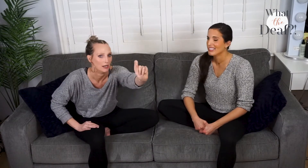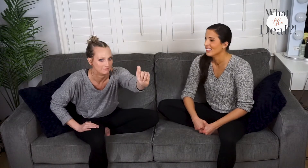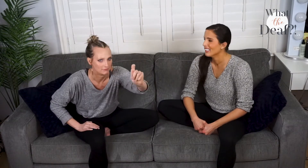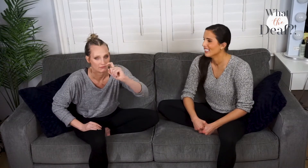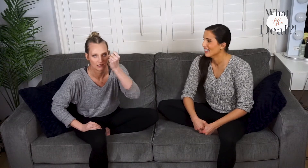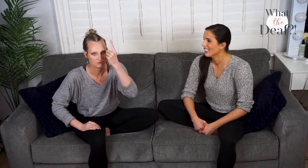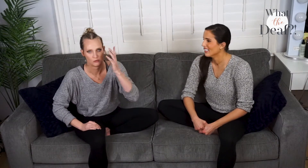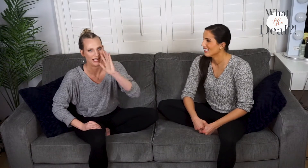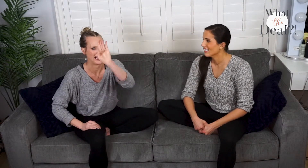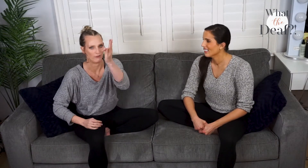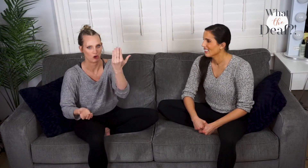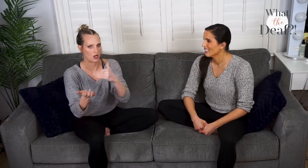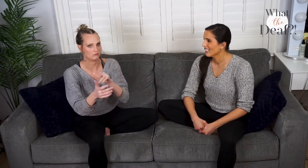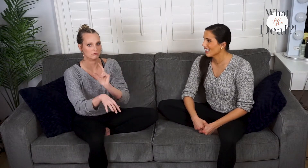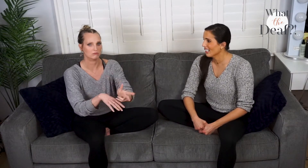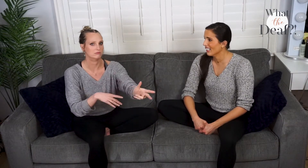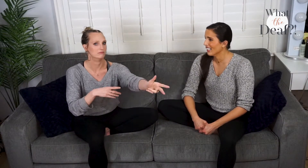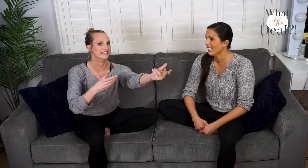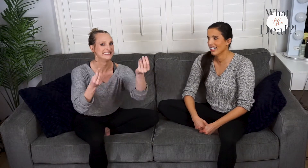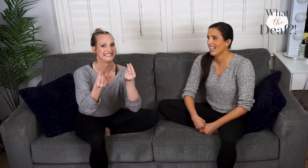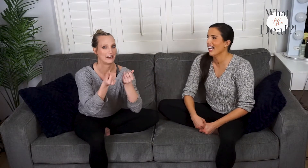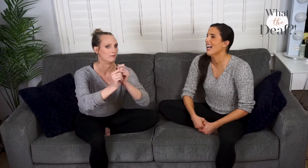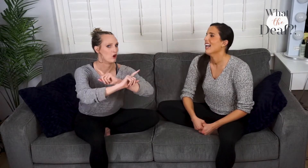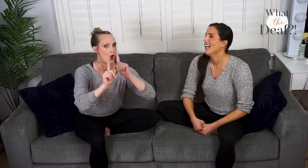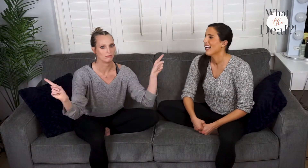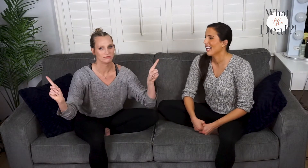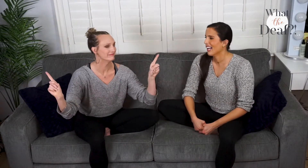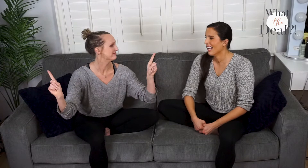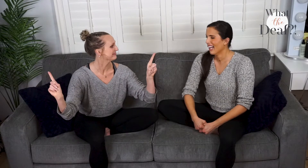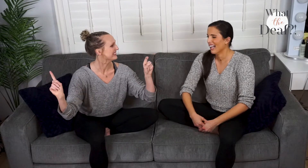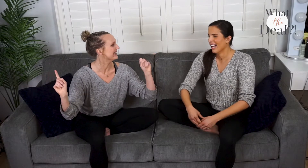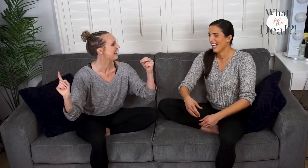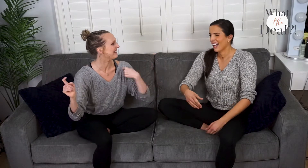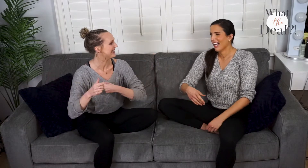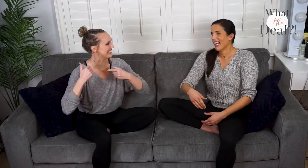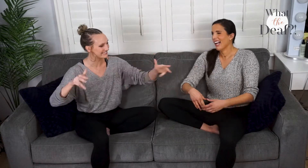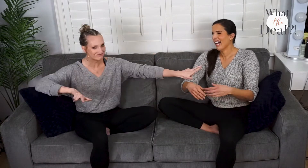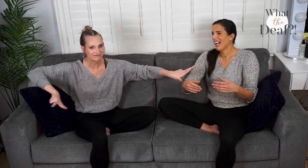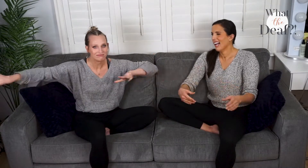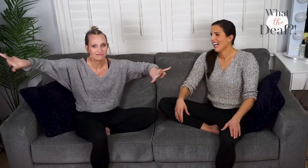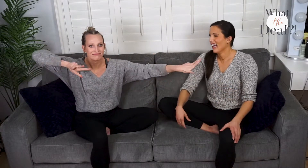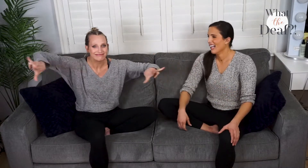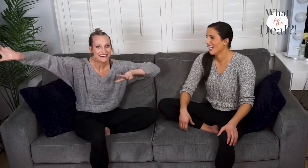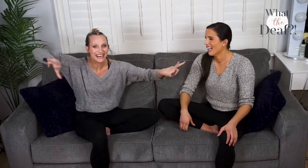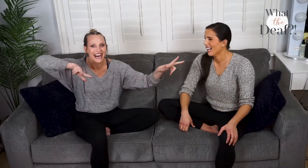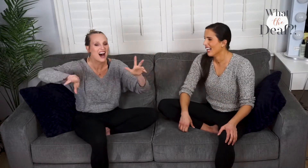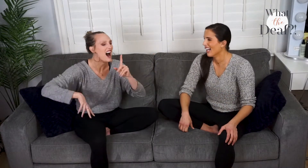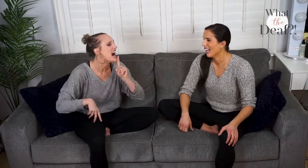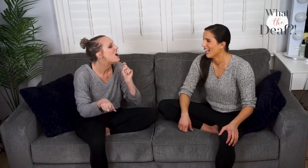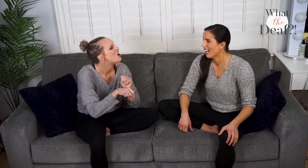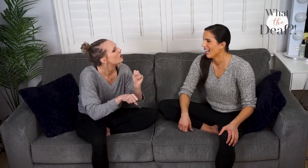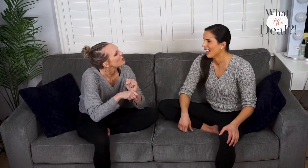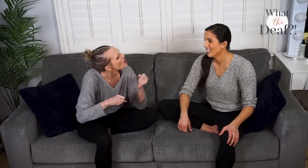We deserve to be in the water, period. Never again will we go on the sand. So we walked and, oh